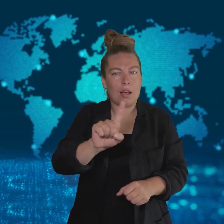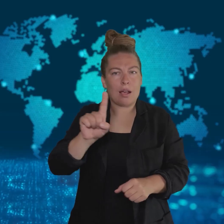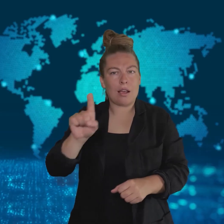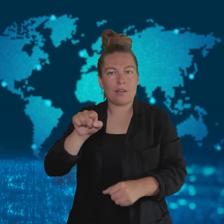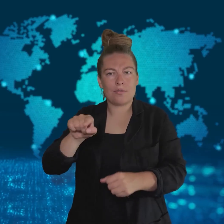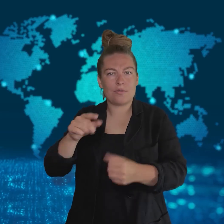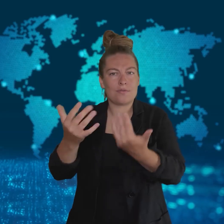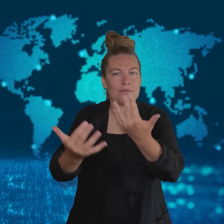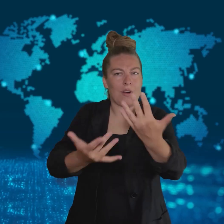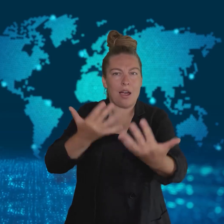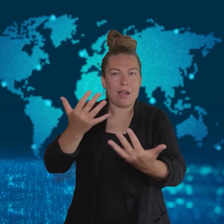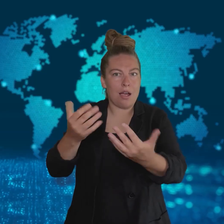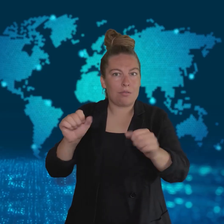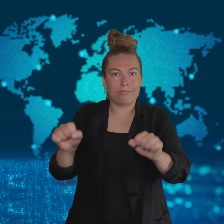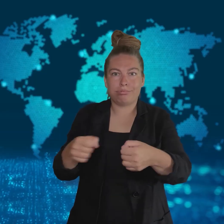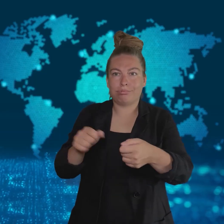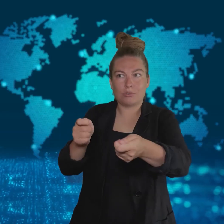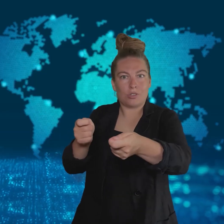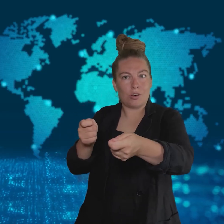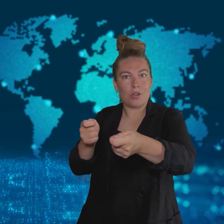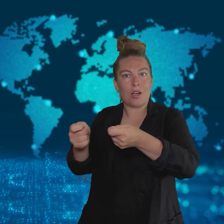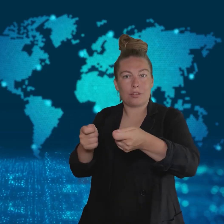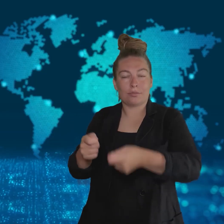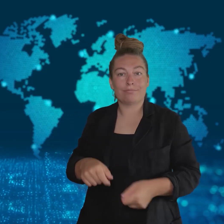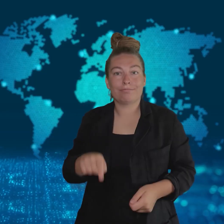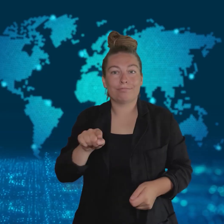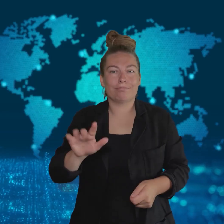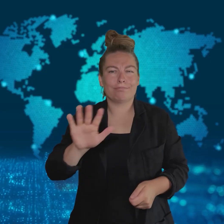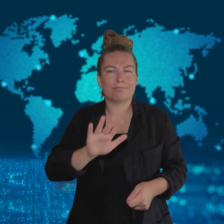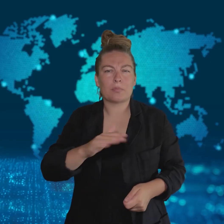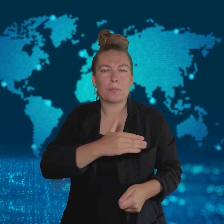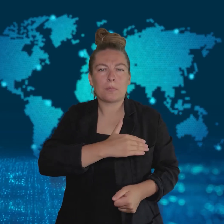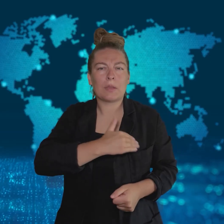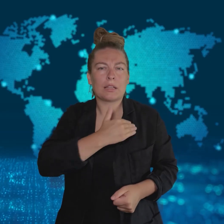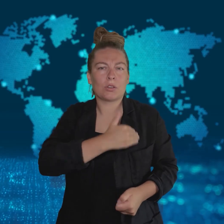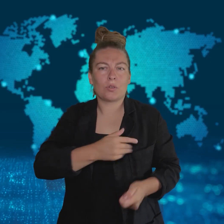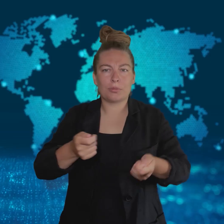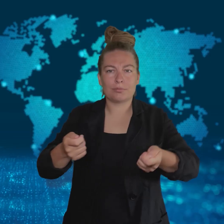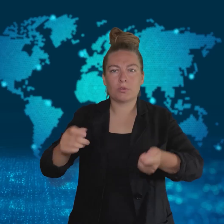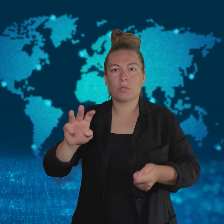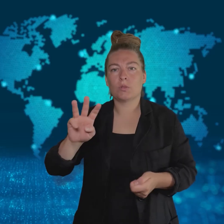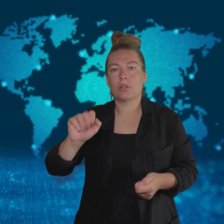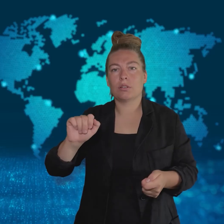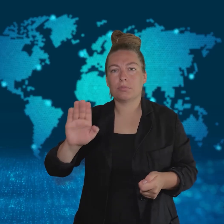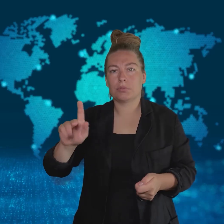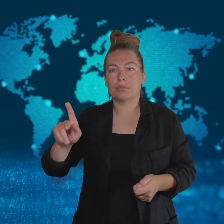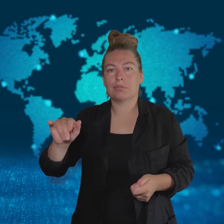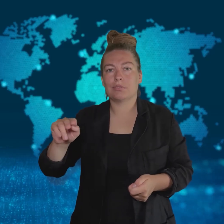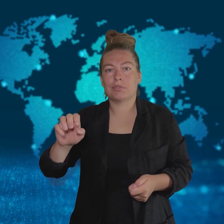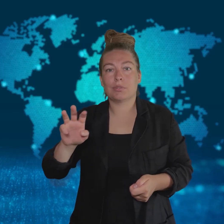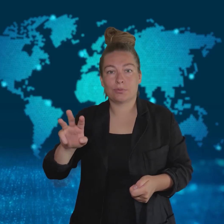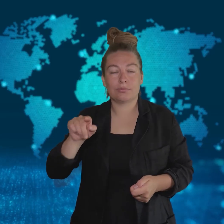Manitoba'€™s Premier Wab Kinew said this is the largest evacuation.